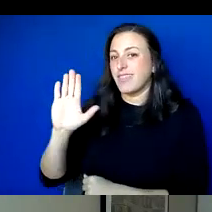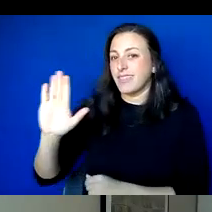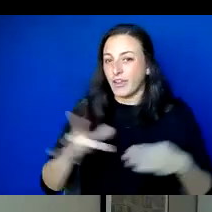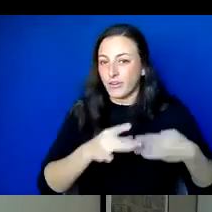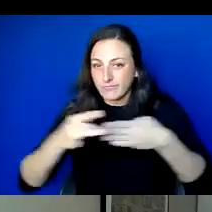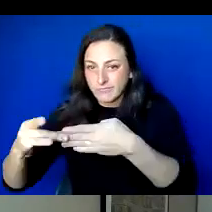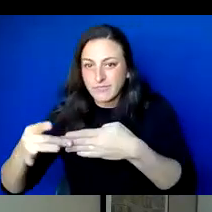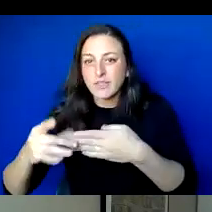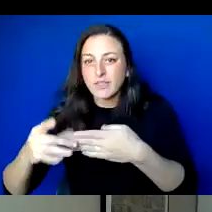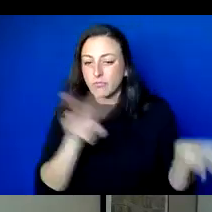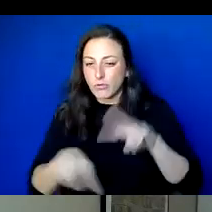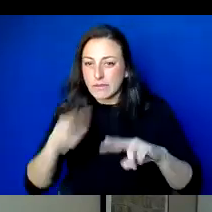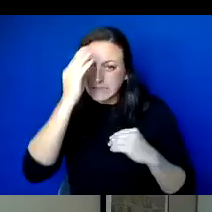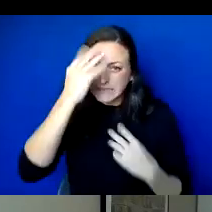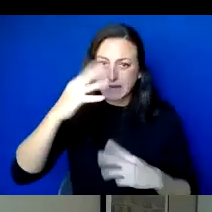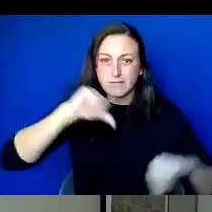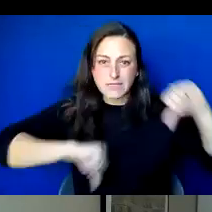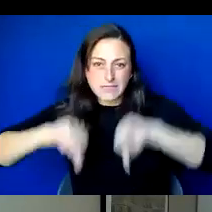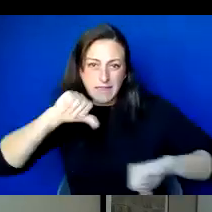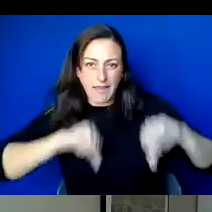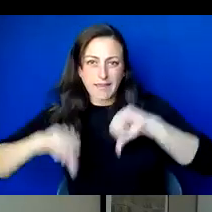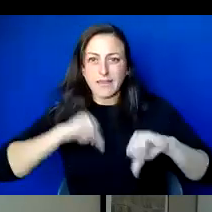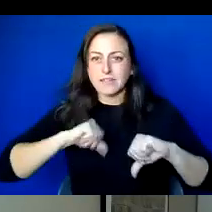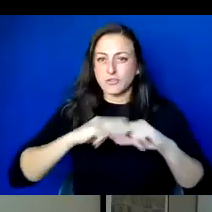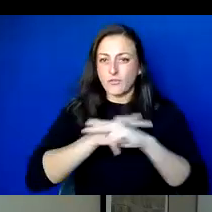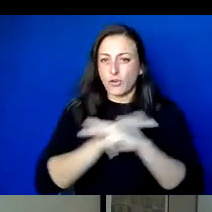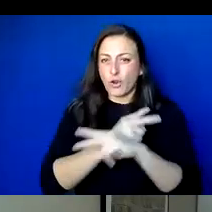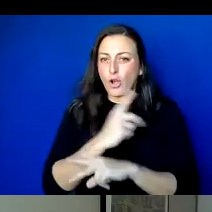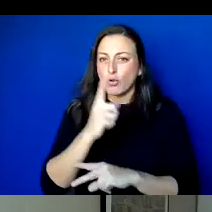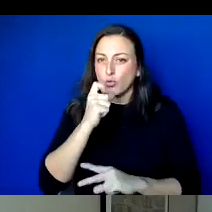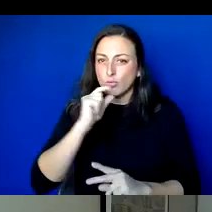science that exists around where we believe that there is increased risk. And it does not appear